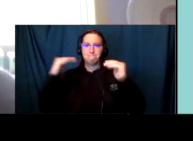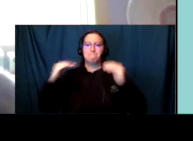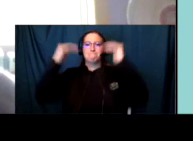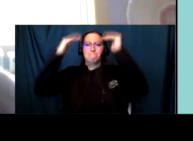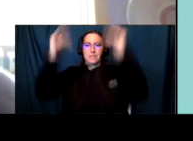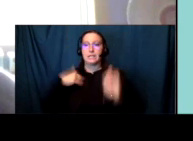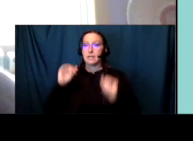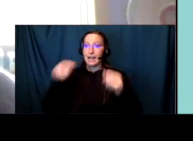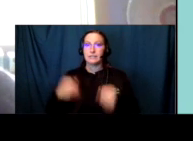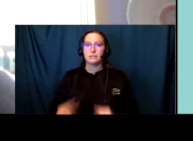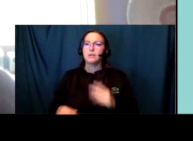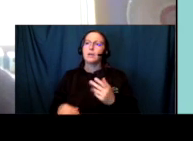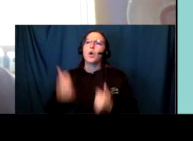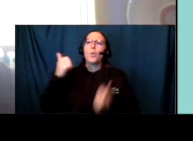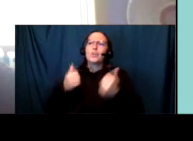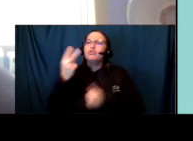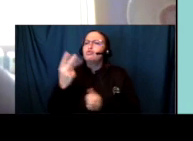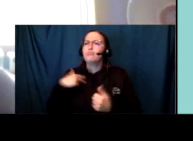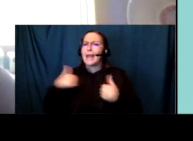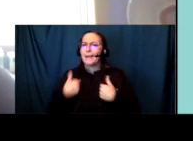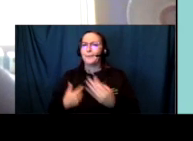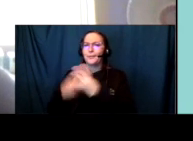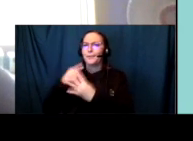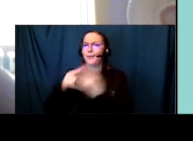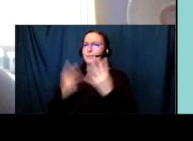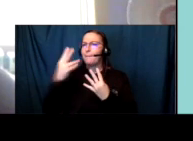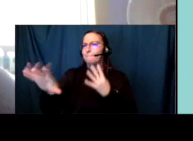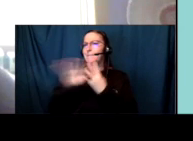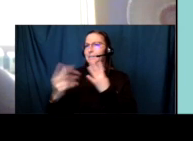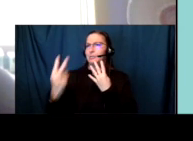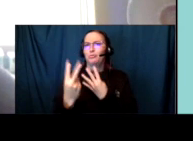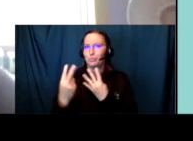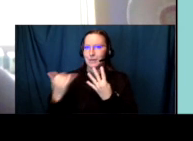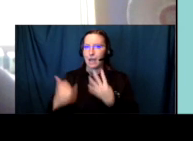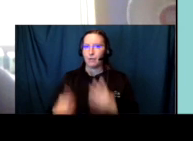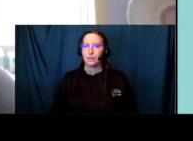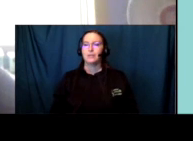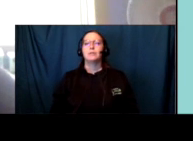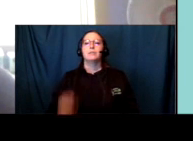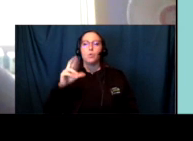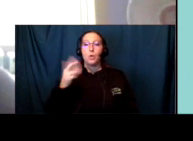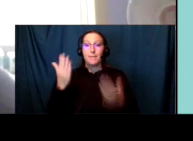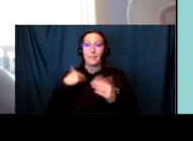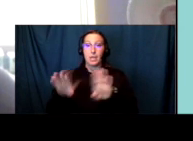animals at a time. Maybe remove all visuals so now he has to do..there's an open set and he's got to pick